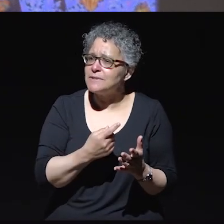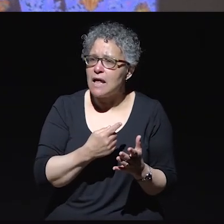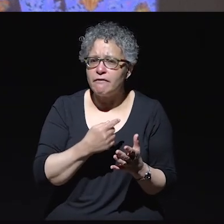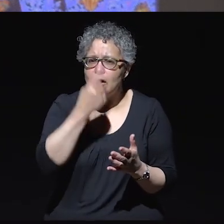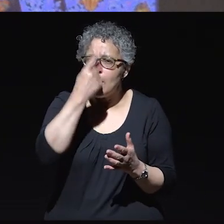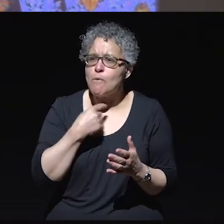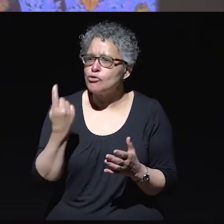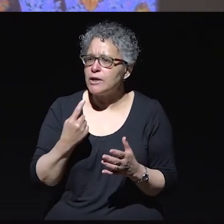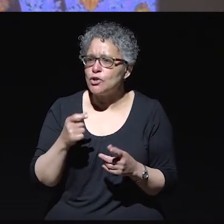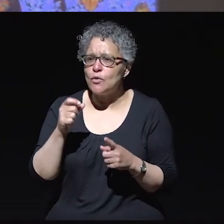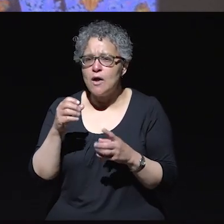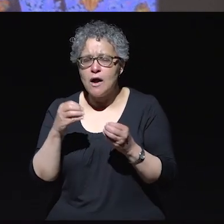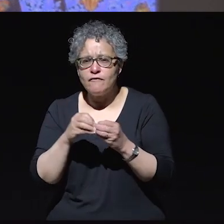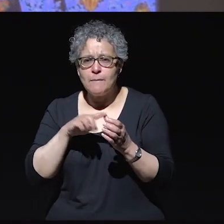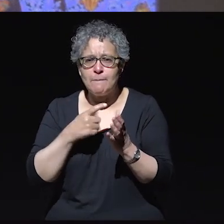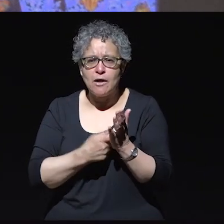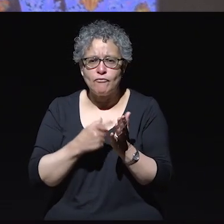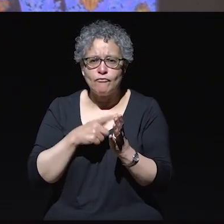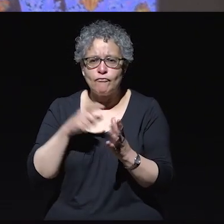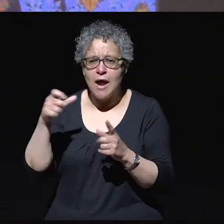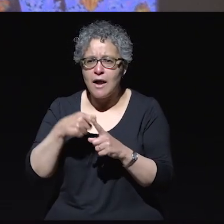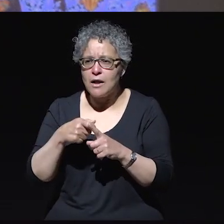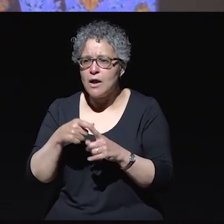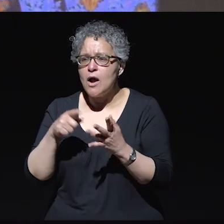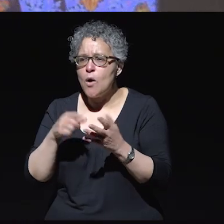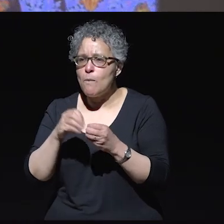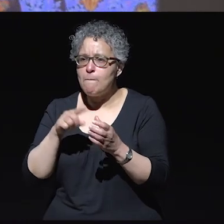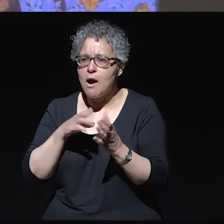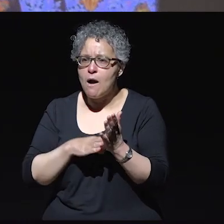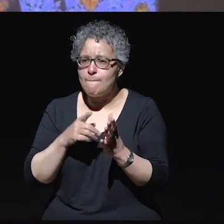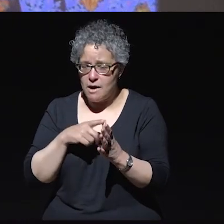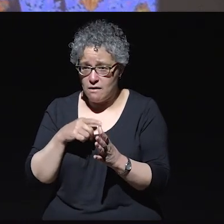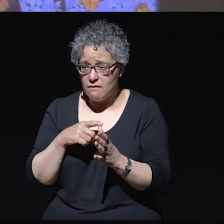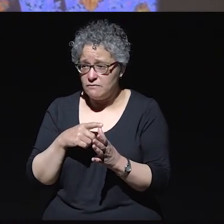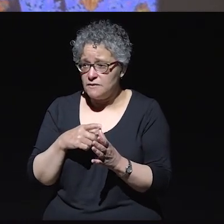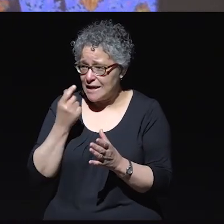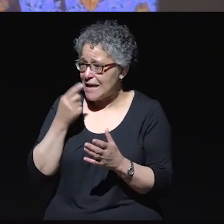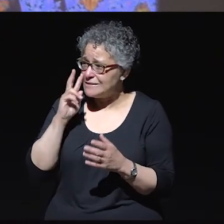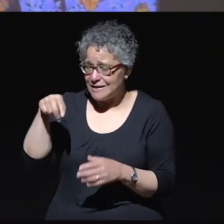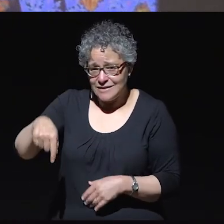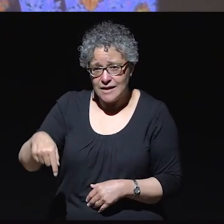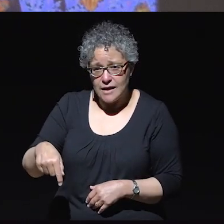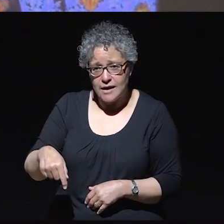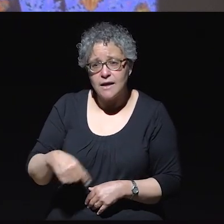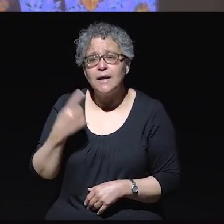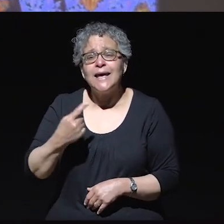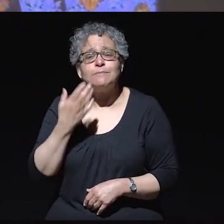and we've currently got the exhibition on at the National Gallery. He grew up in Los Angeles went to the Huntington, stood in front of 'The Blue Boy' and said,